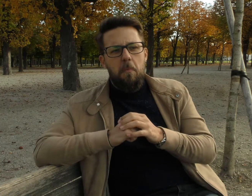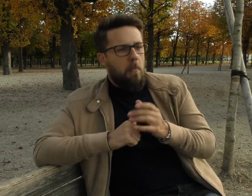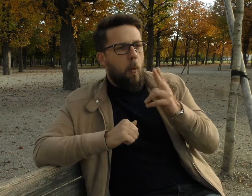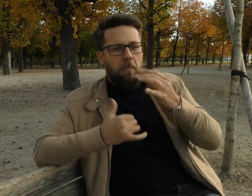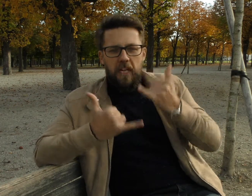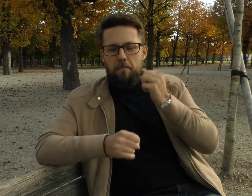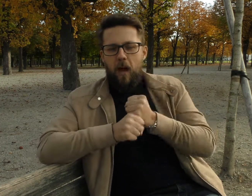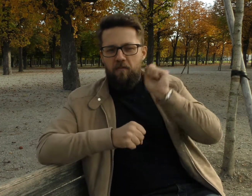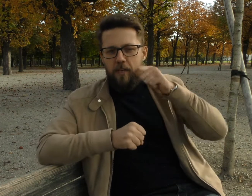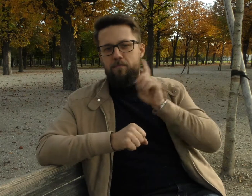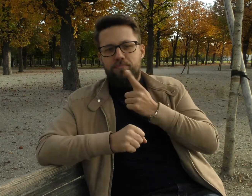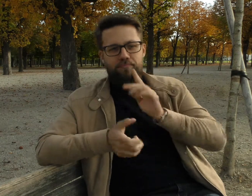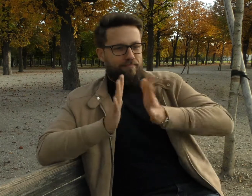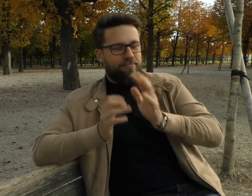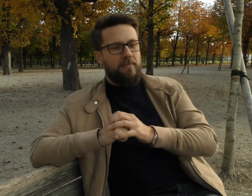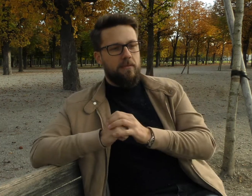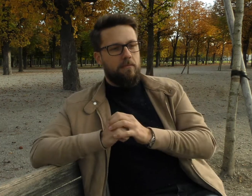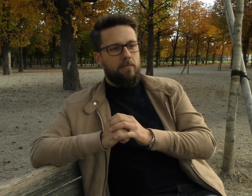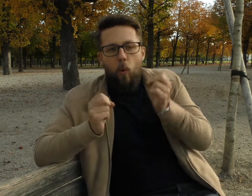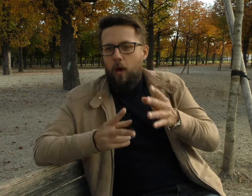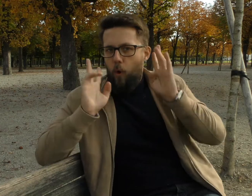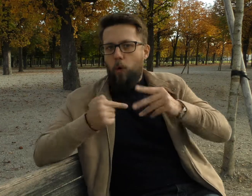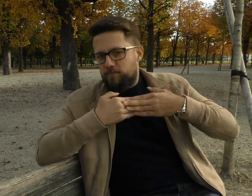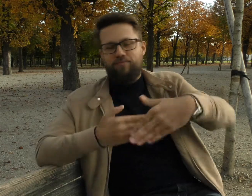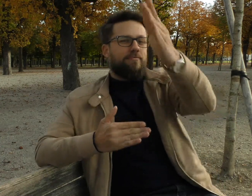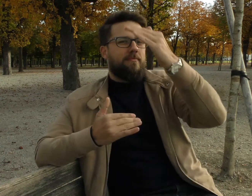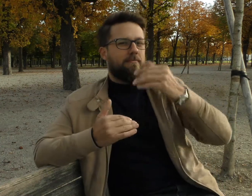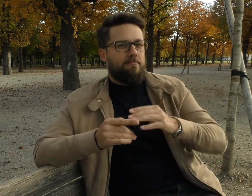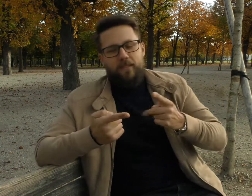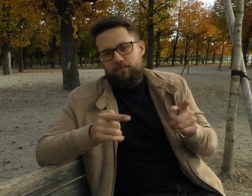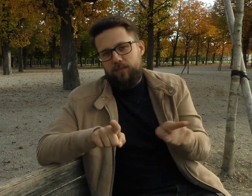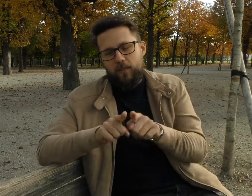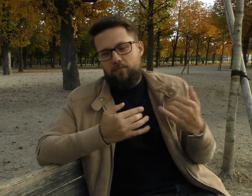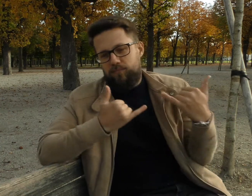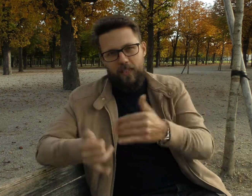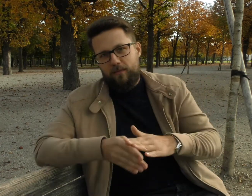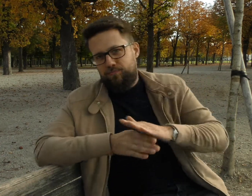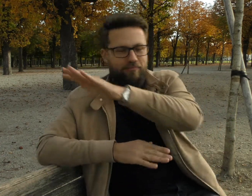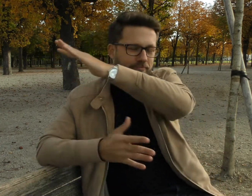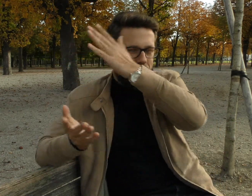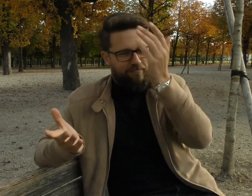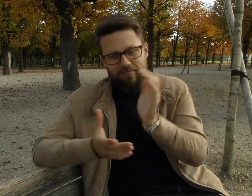we should now make a film about the deaf using sign language. That was the starting point, and then it started. I've been doing it ever since and it's getting more successful every time.